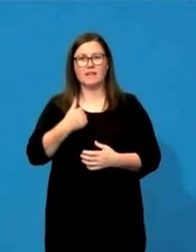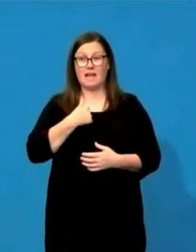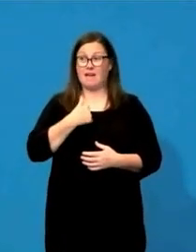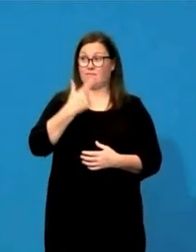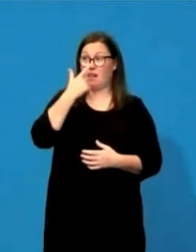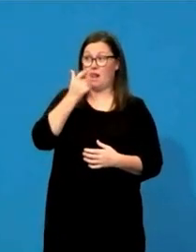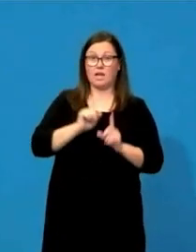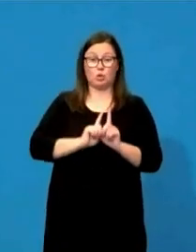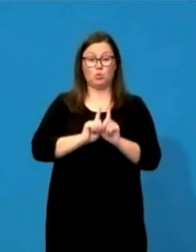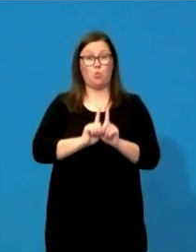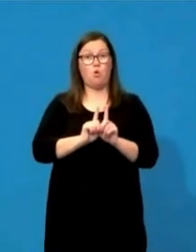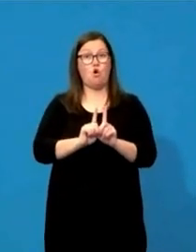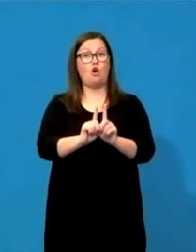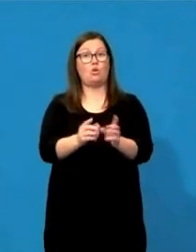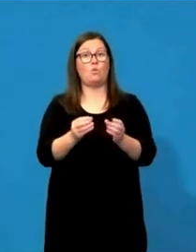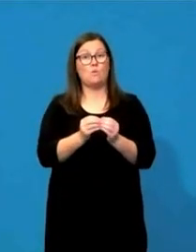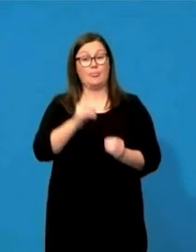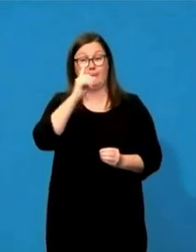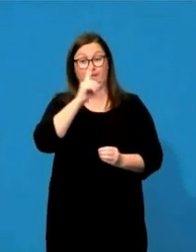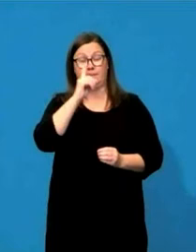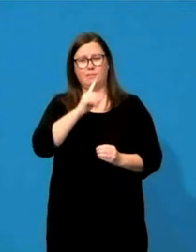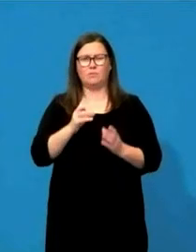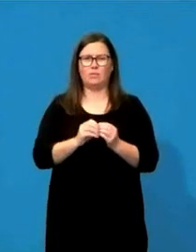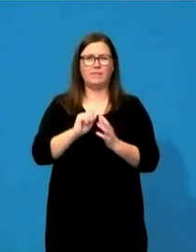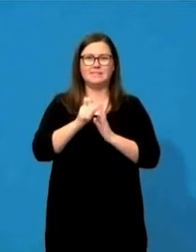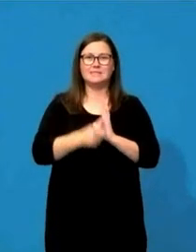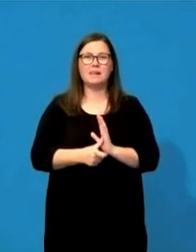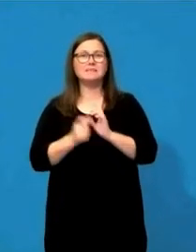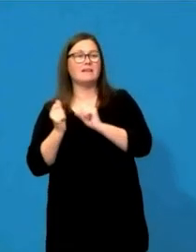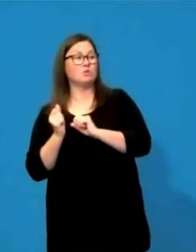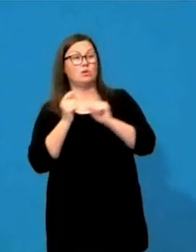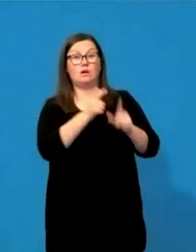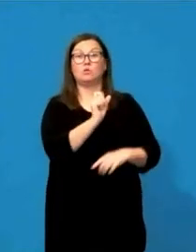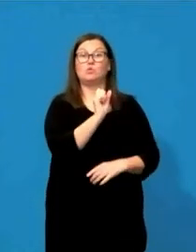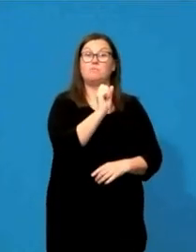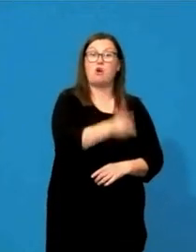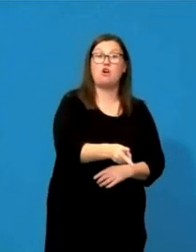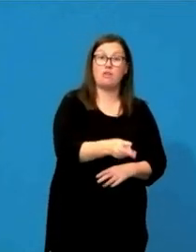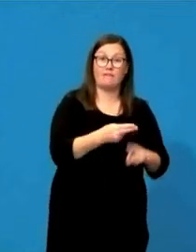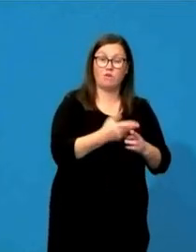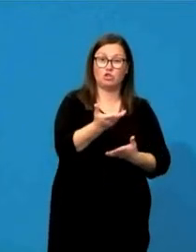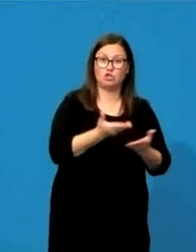who have to go to Perth for services, and to see how comfortable they feel and having a -